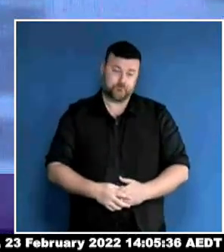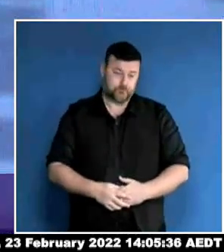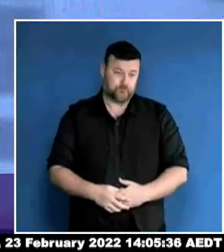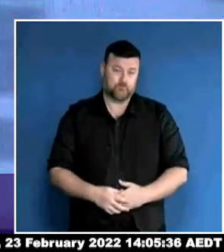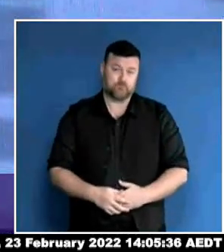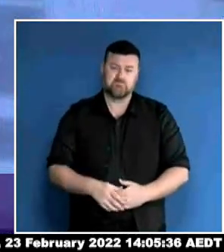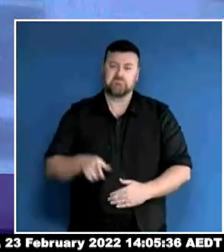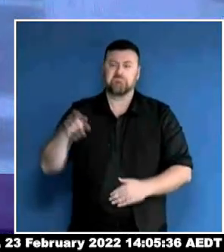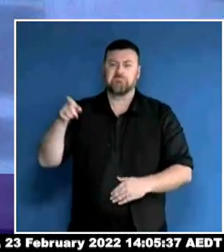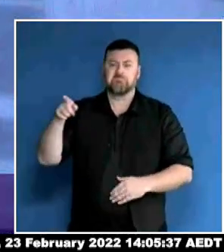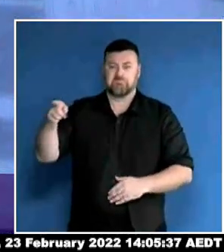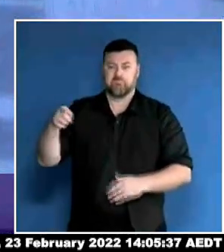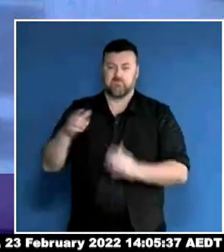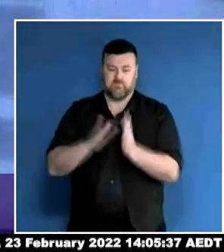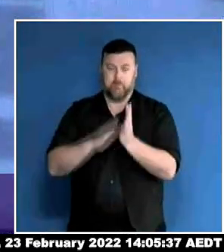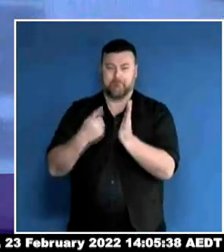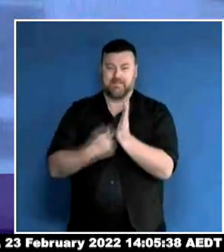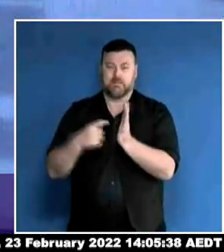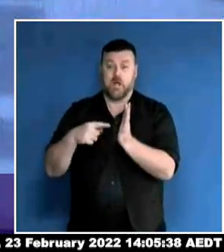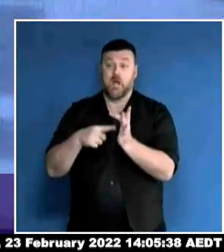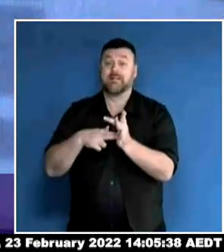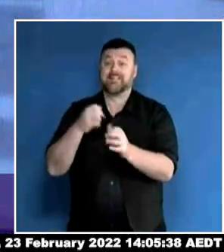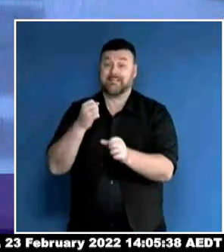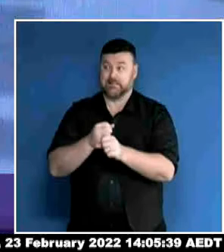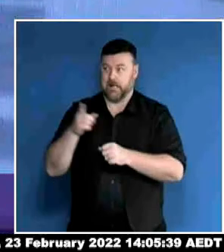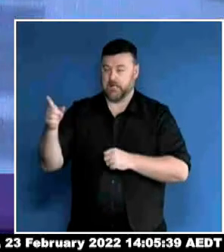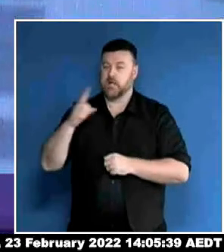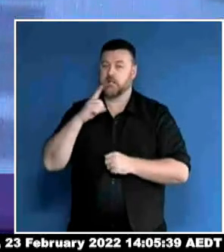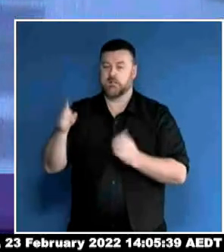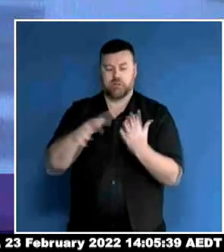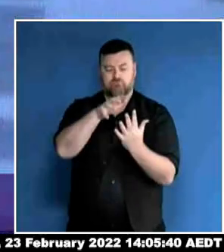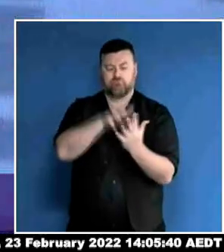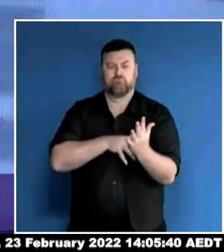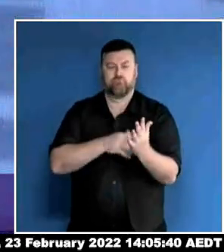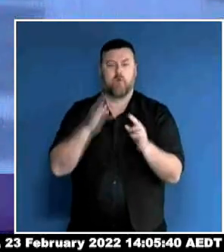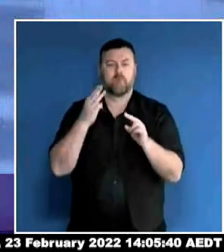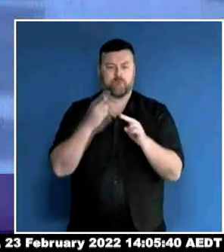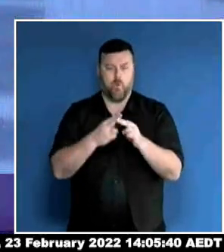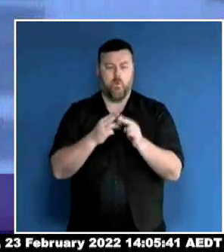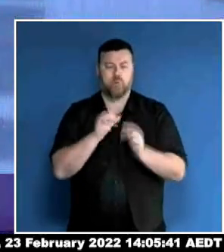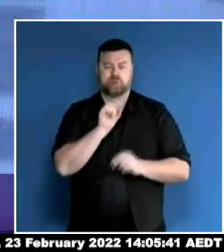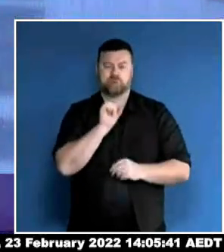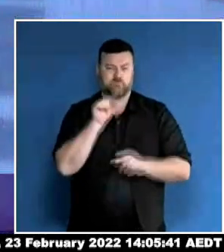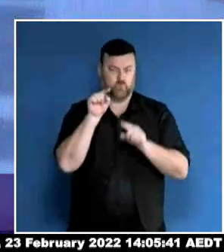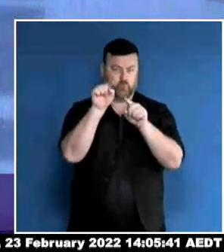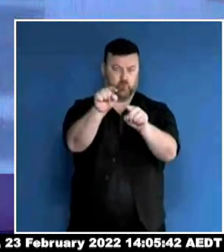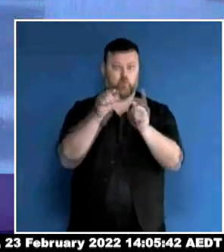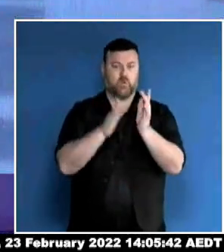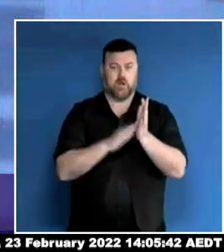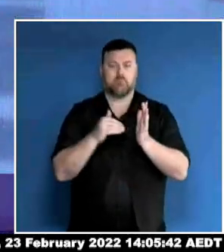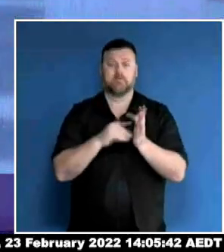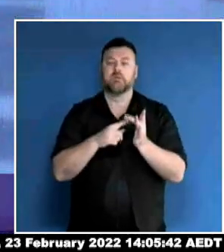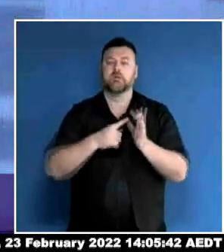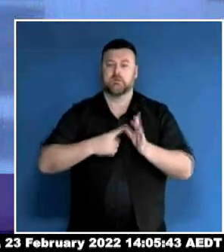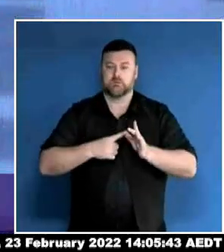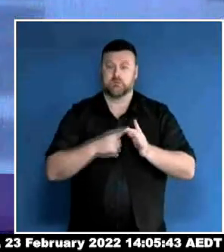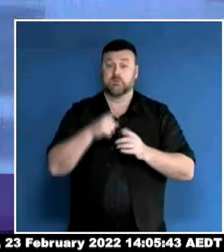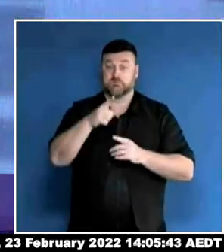"The duties of Mzia's barista trainer role can be summarised as follows." And then there is dot points.